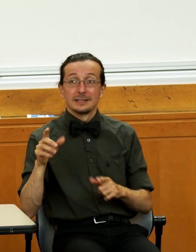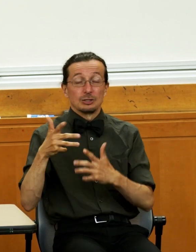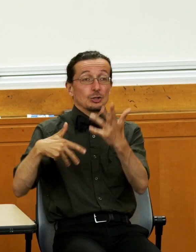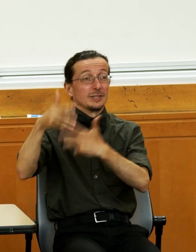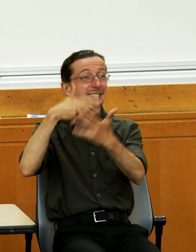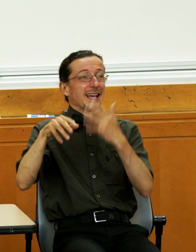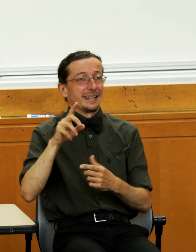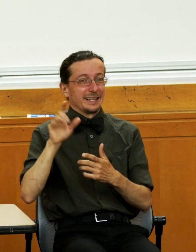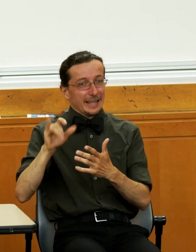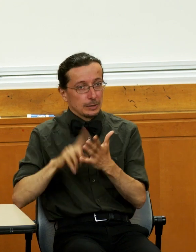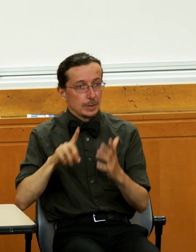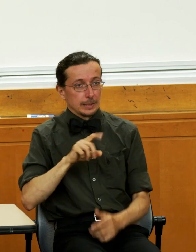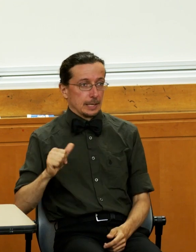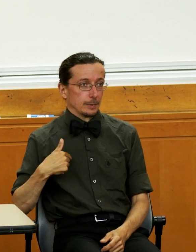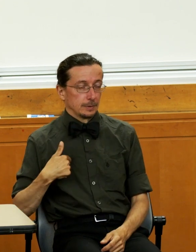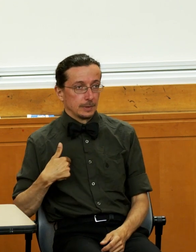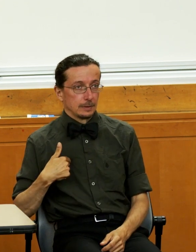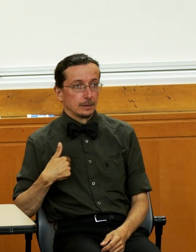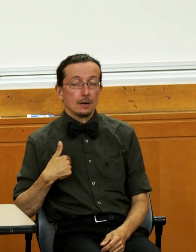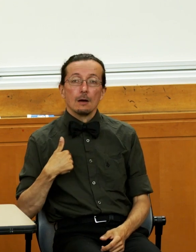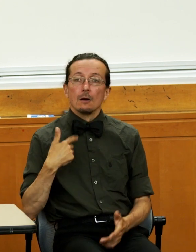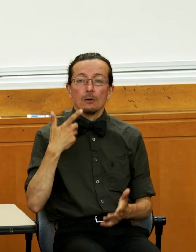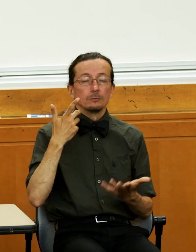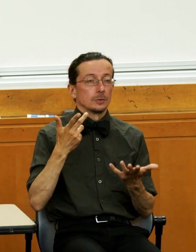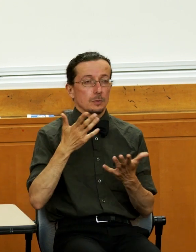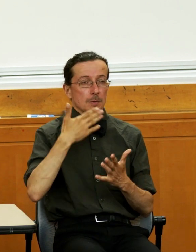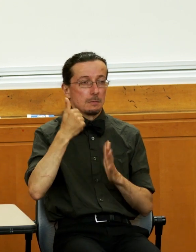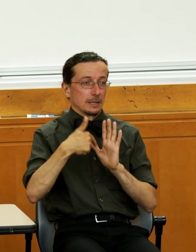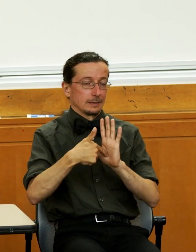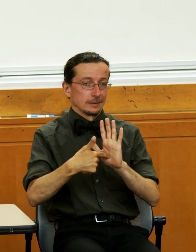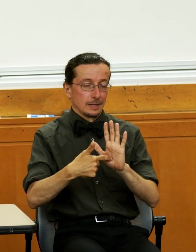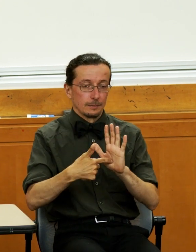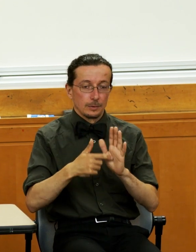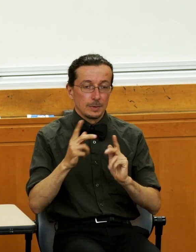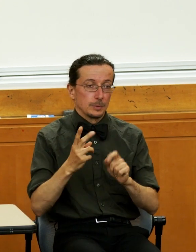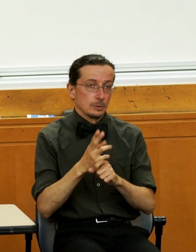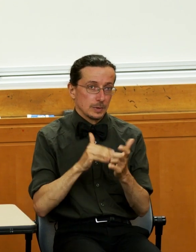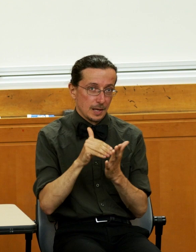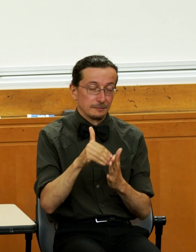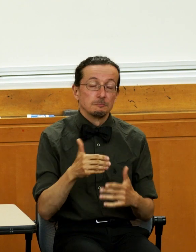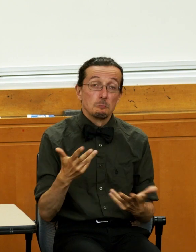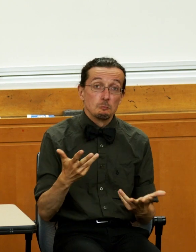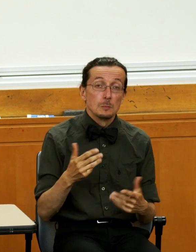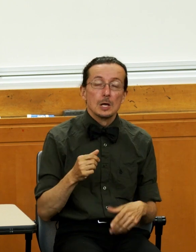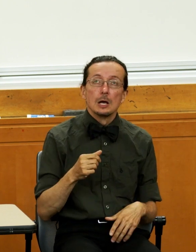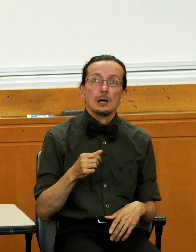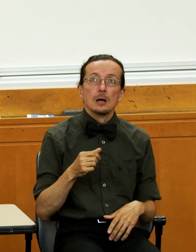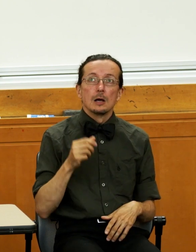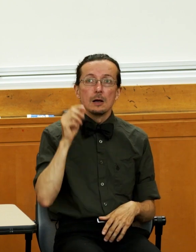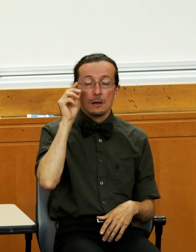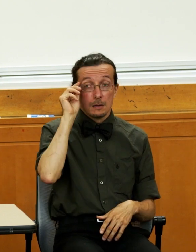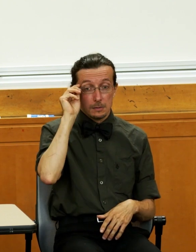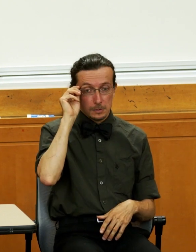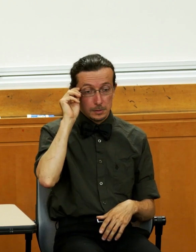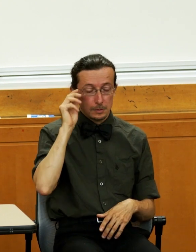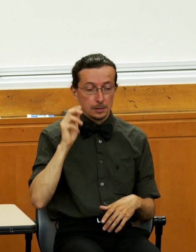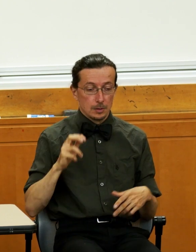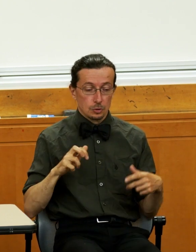the most basic example people use to illustrate that a lot of the time is the problem is not my,